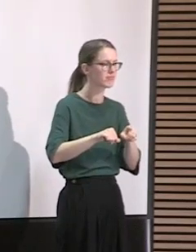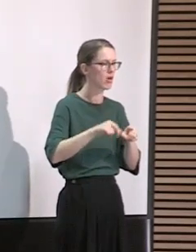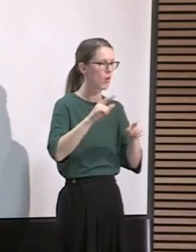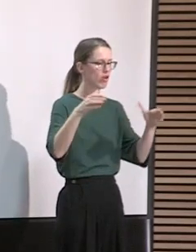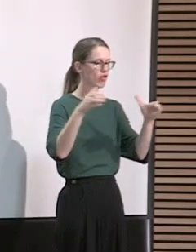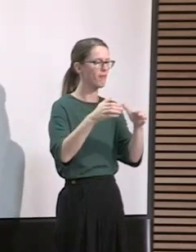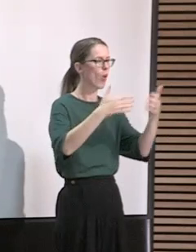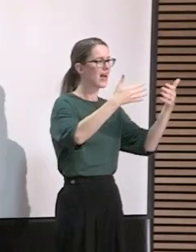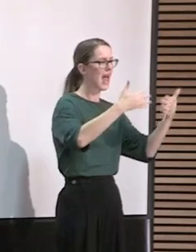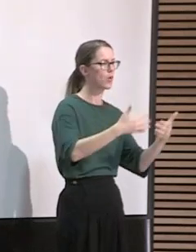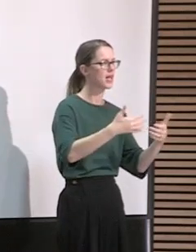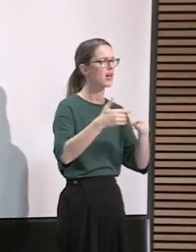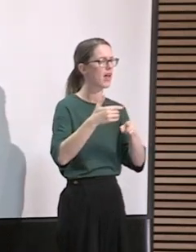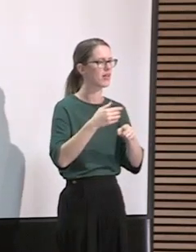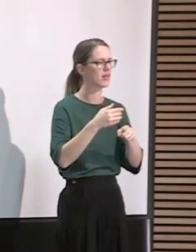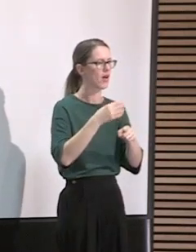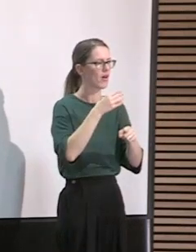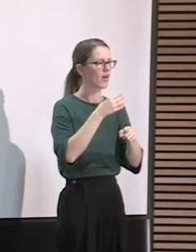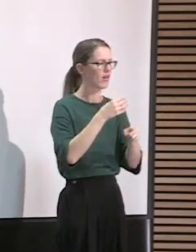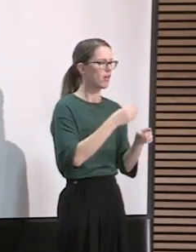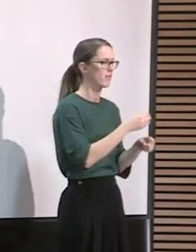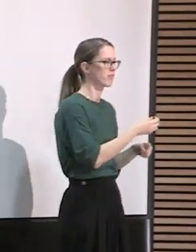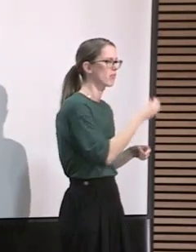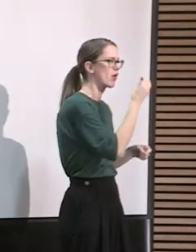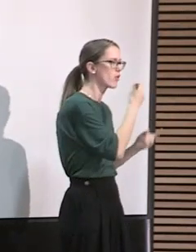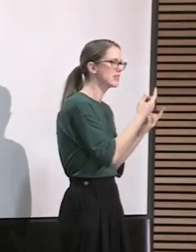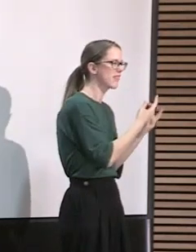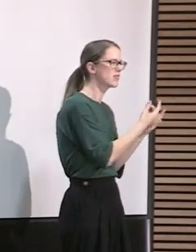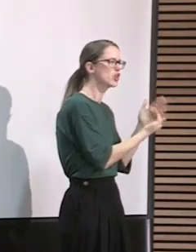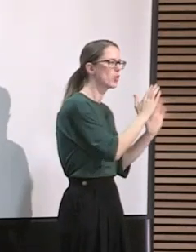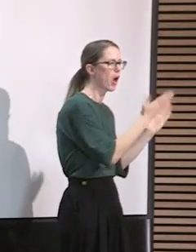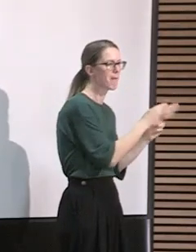position to buy them. We've also been working with the